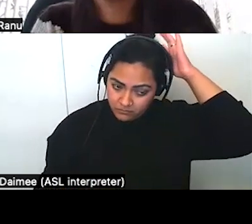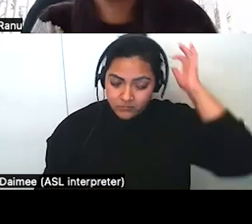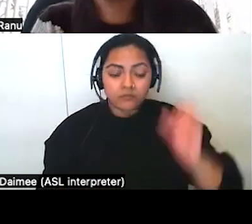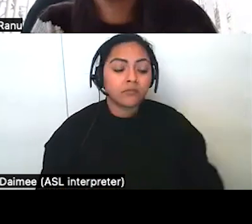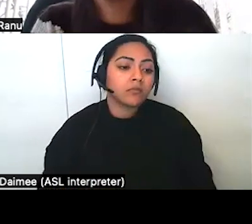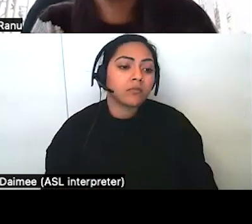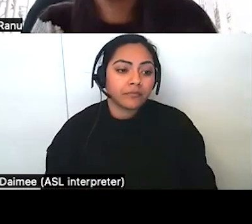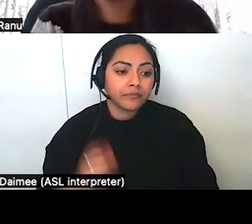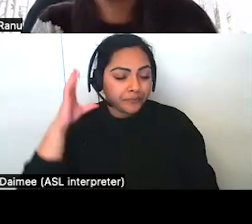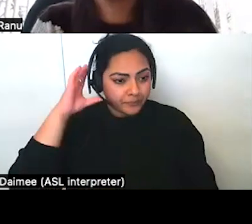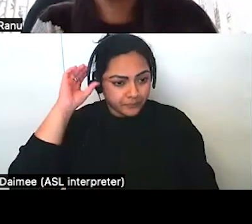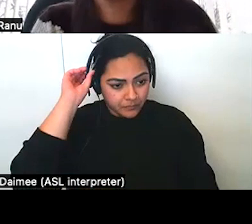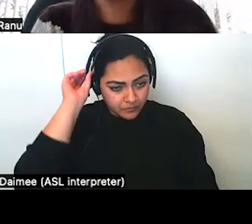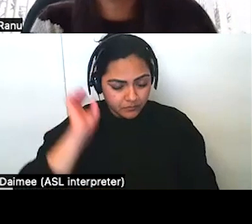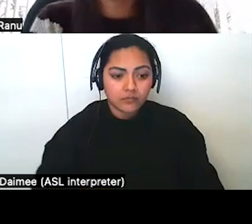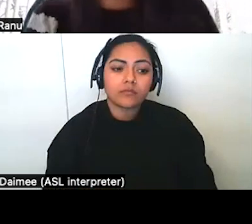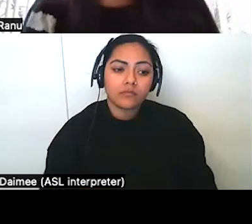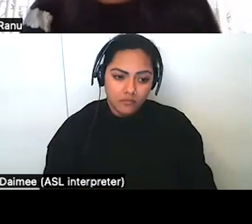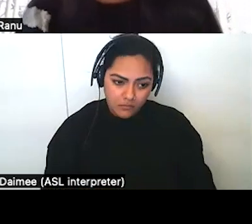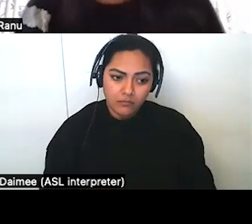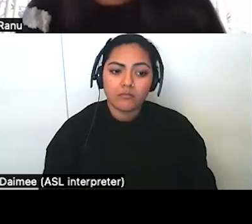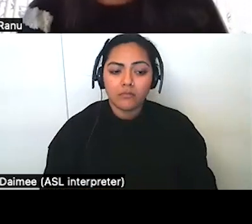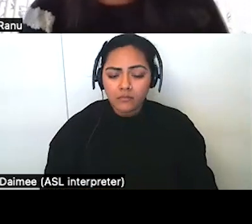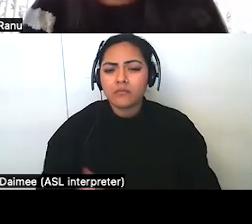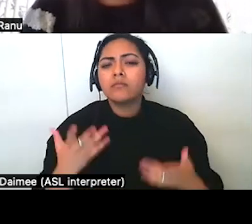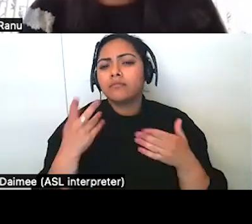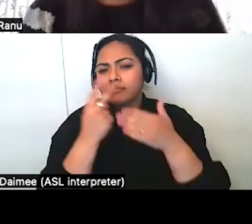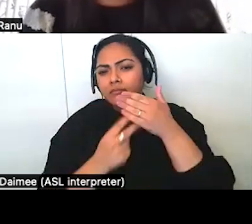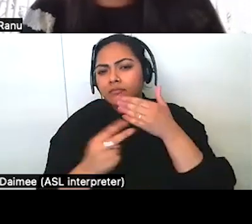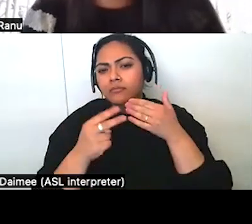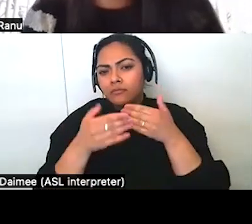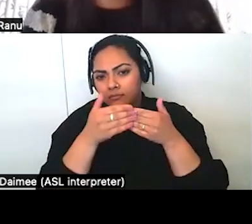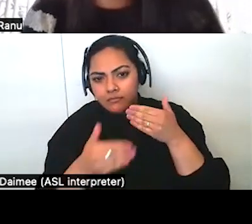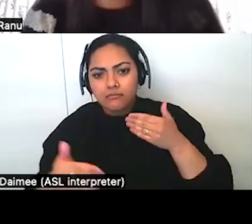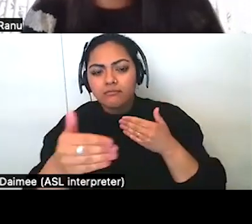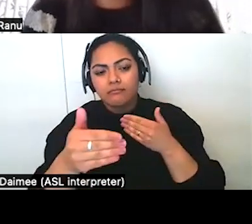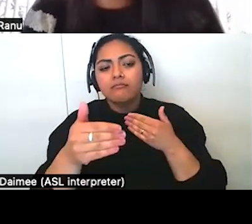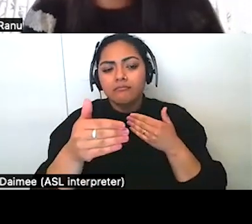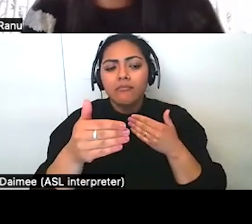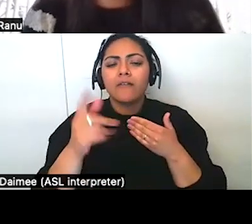So, now we're gonna be looking ahead a bit to trends in the gift market. Pavan,